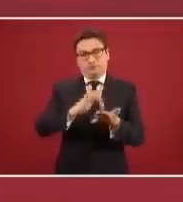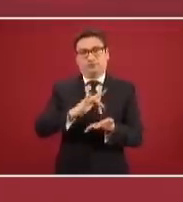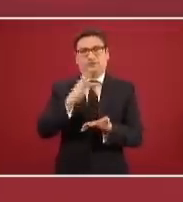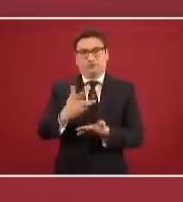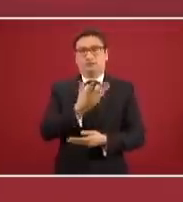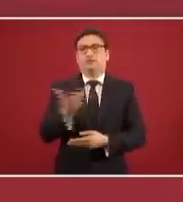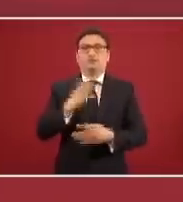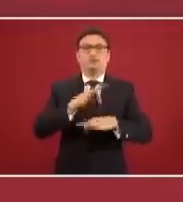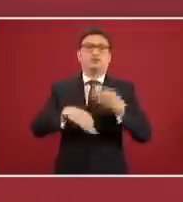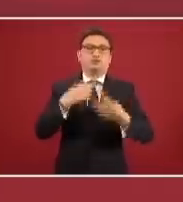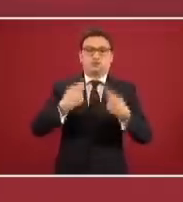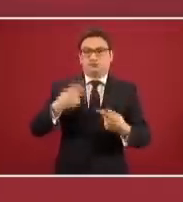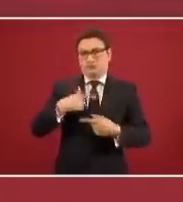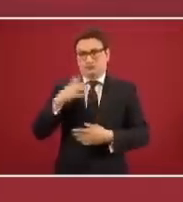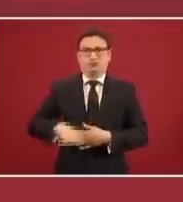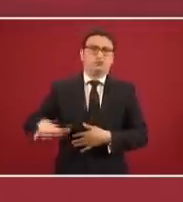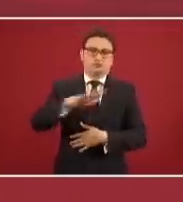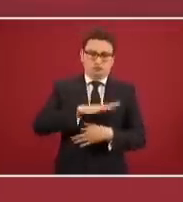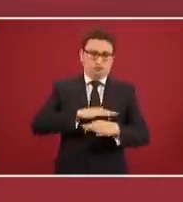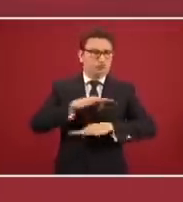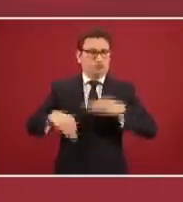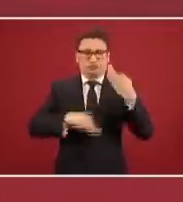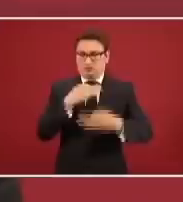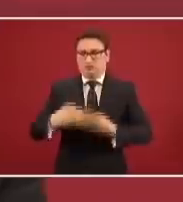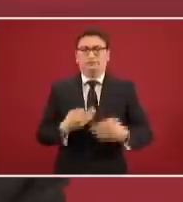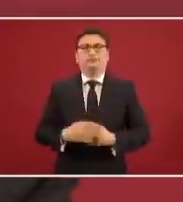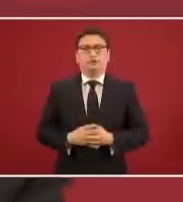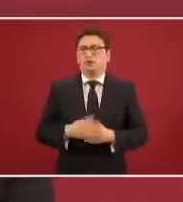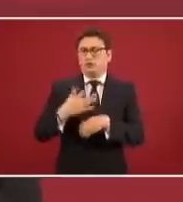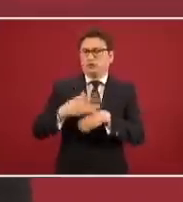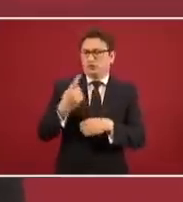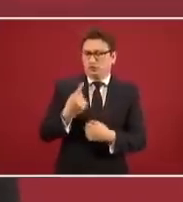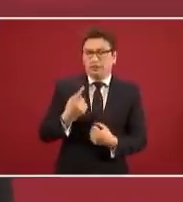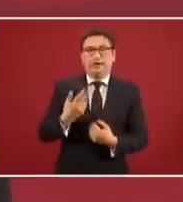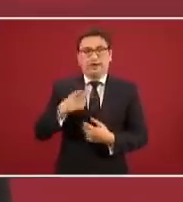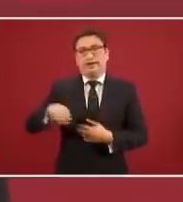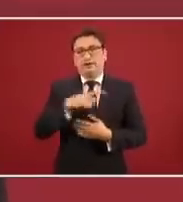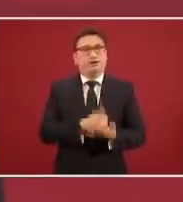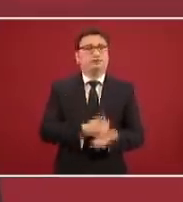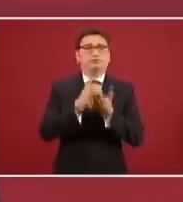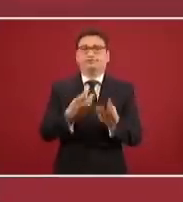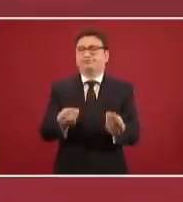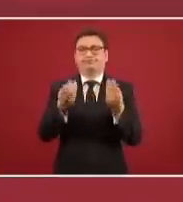everyone